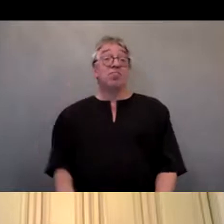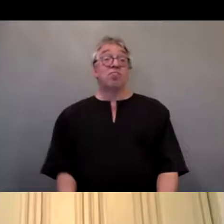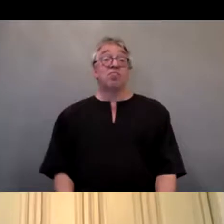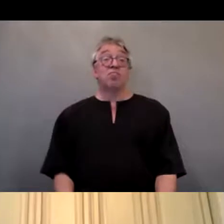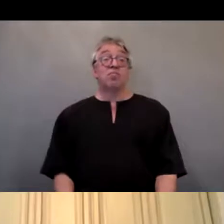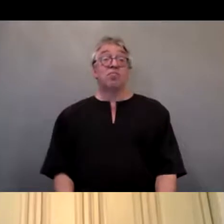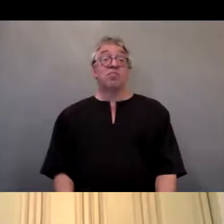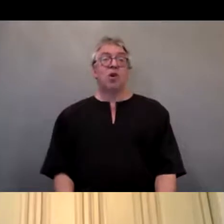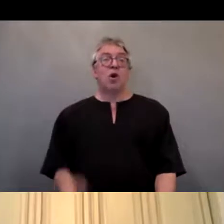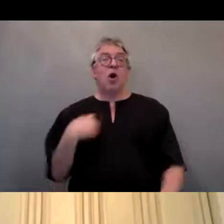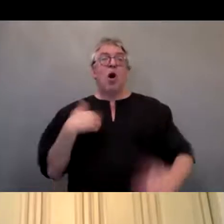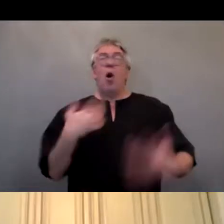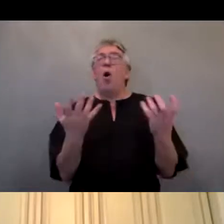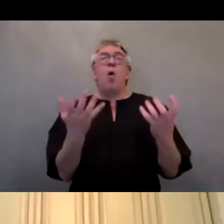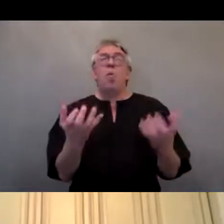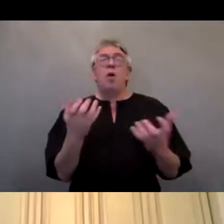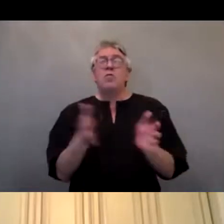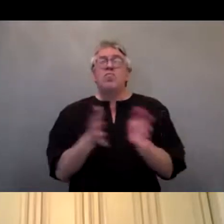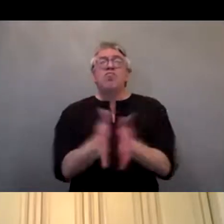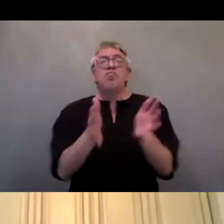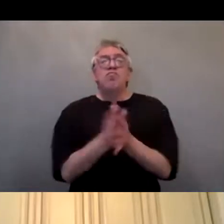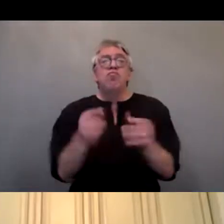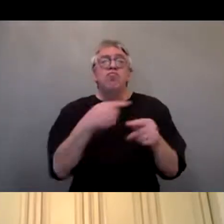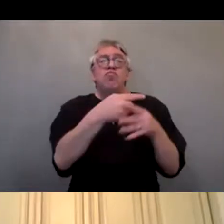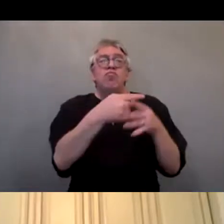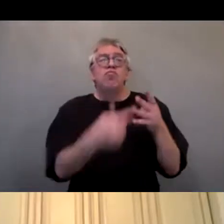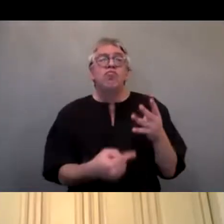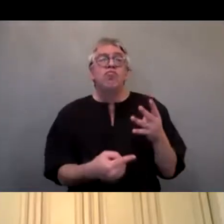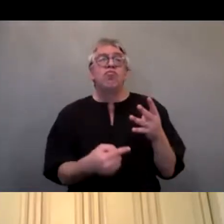and was fitted for hearing aid for many years, and yet when it came